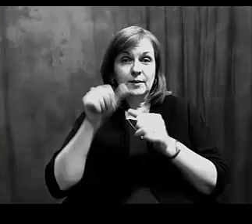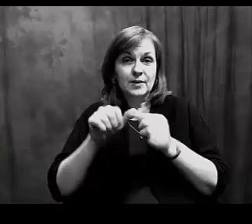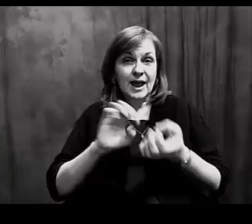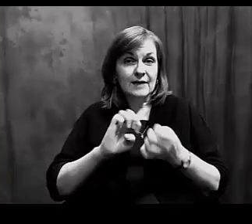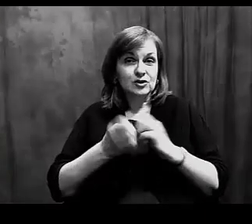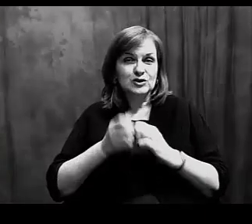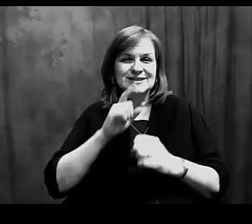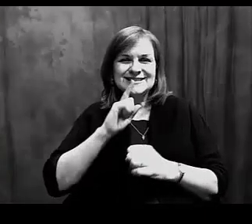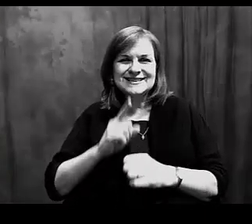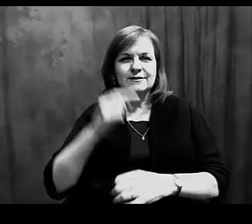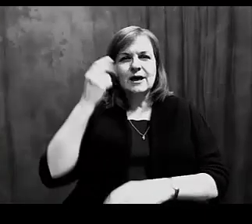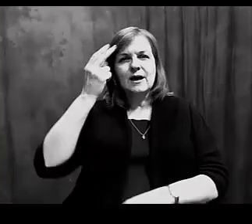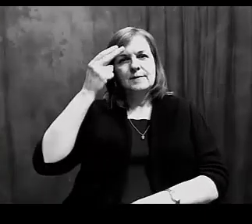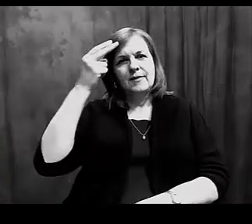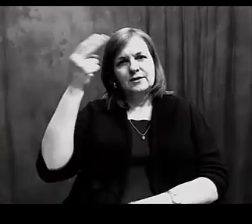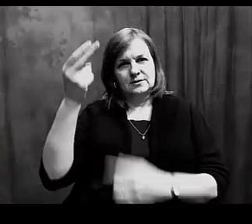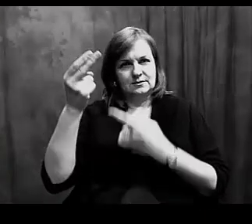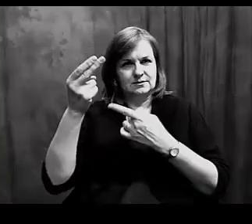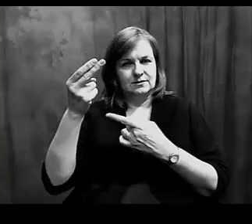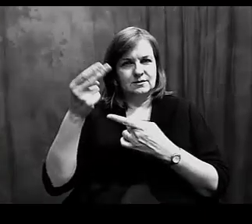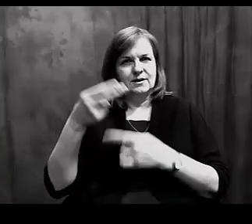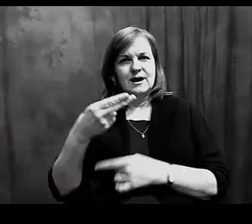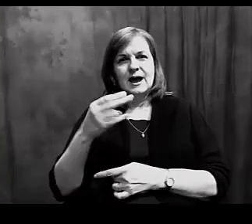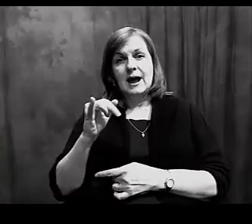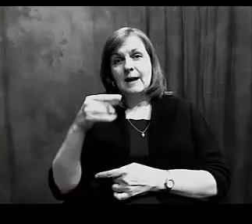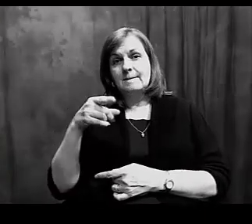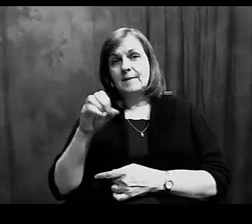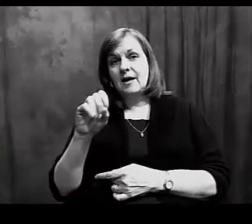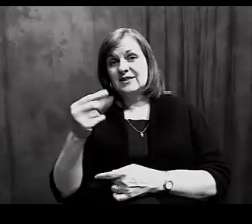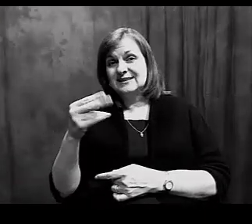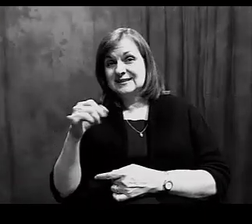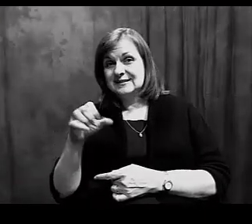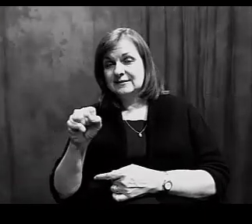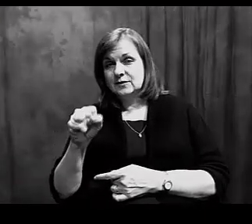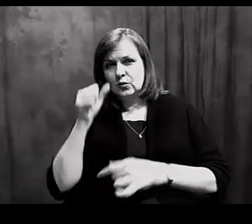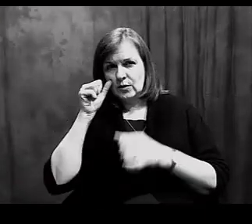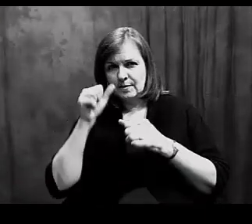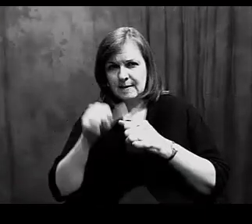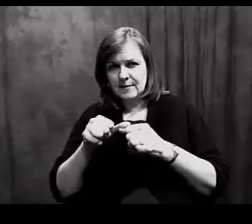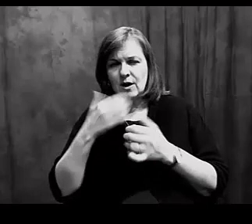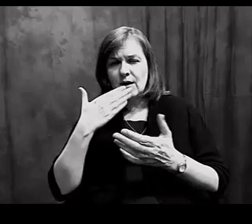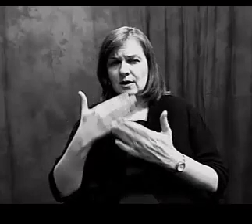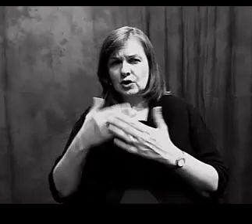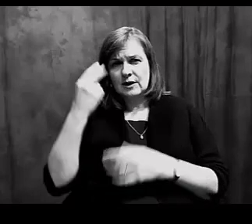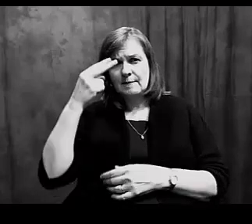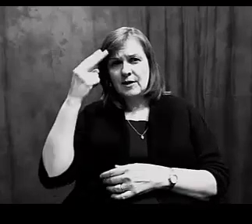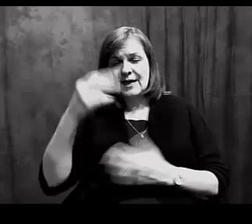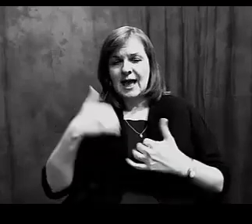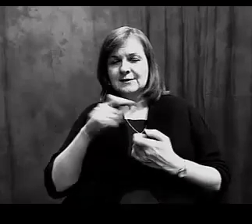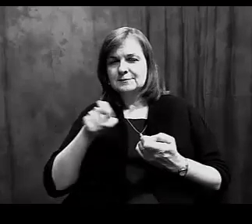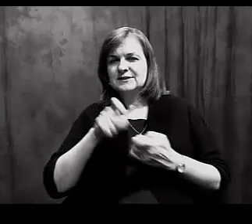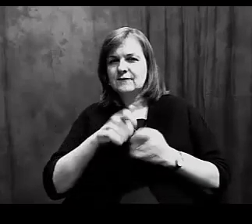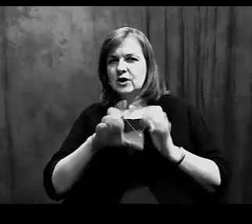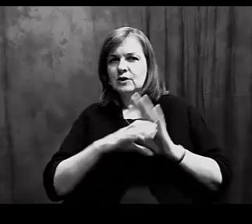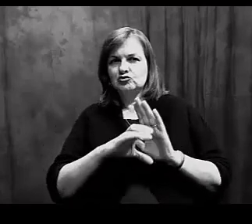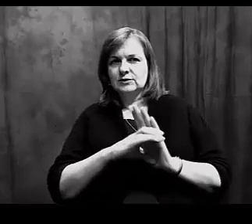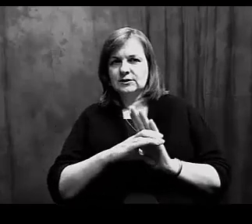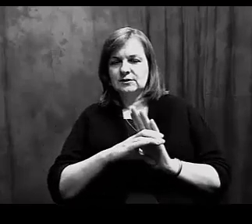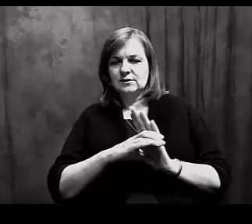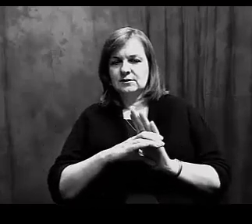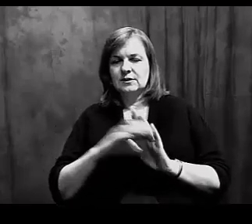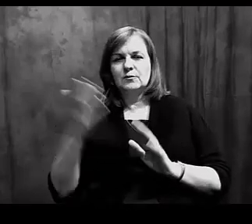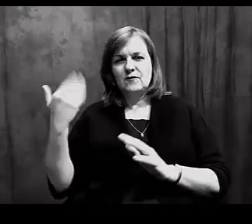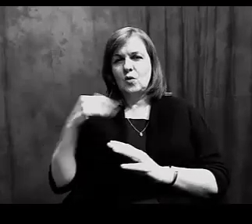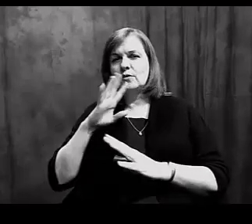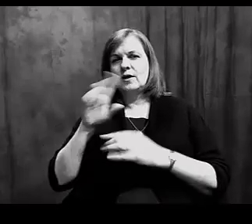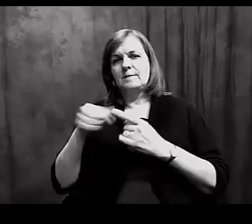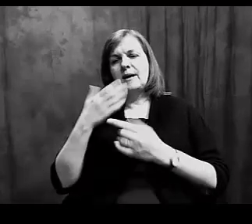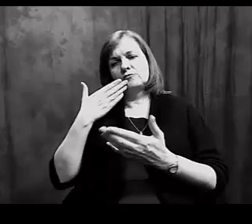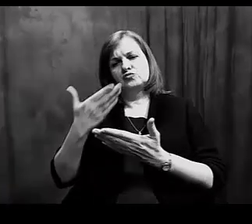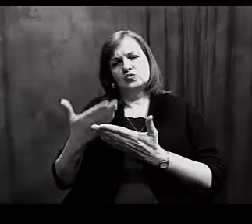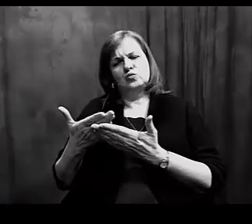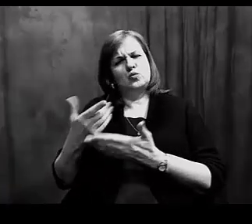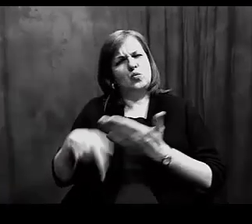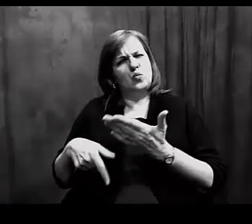evolution is a hypothesis I'd like you to keep in mind that a good hypothesis has particular characteristics we talked about good science